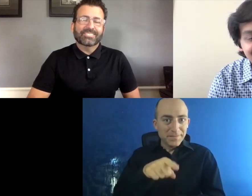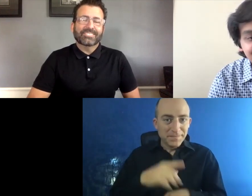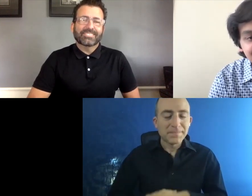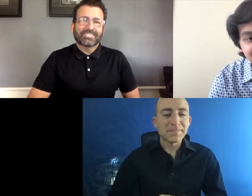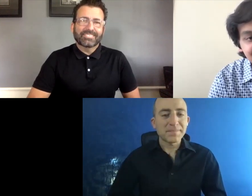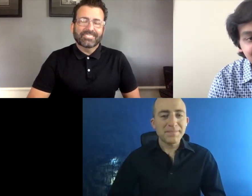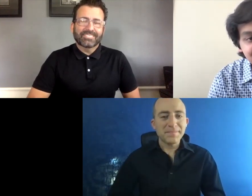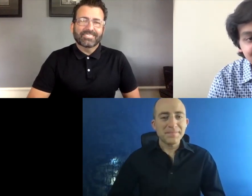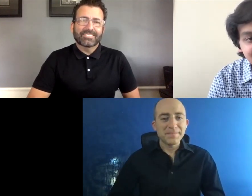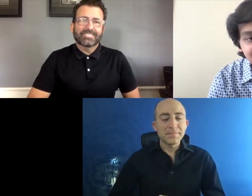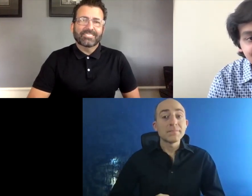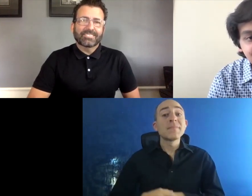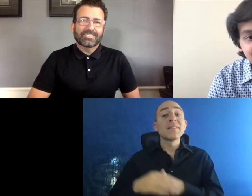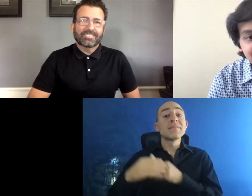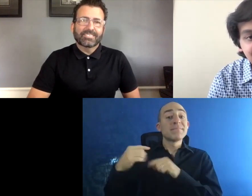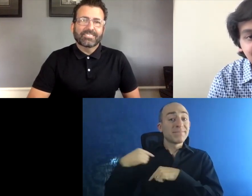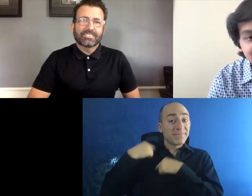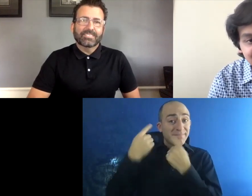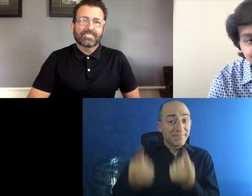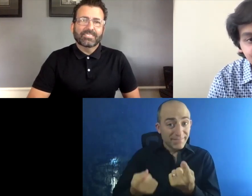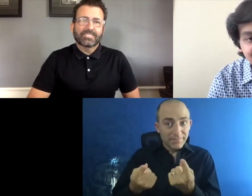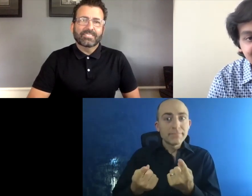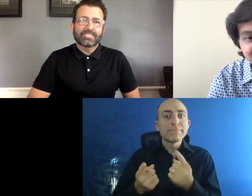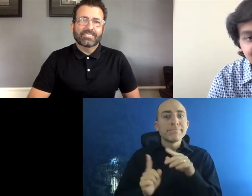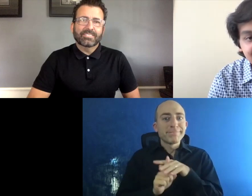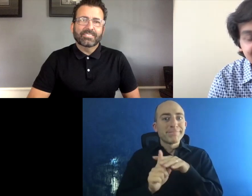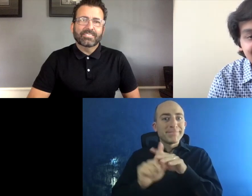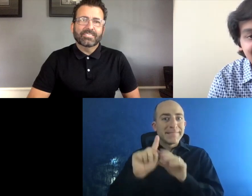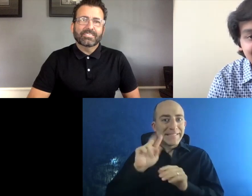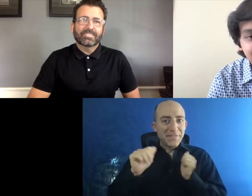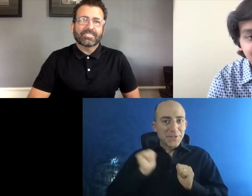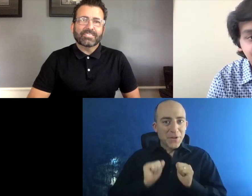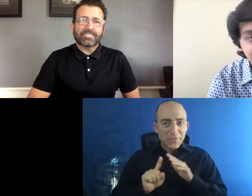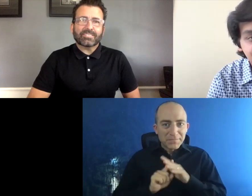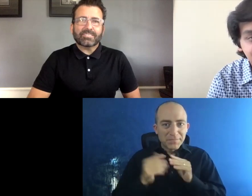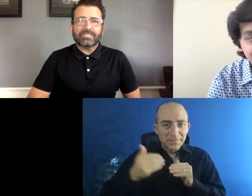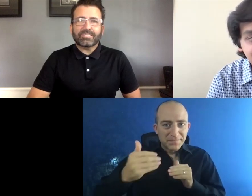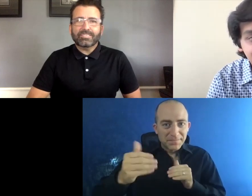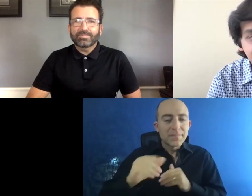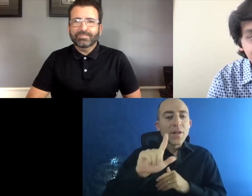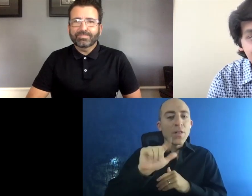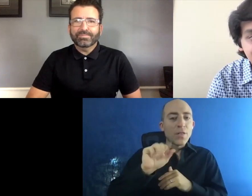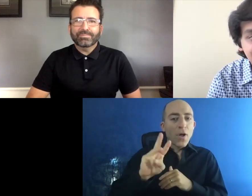From there, John appeared on several television series, such as Law and Order, Brand New Life,